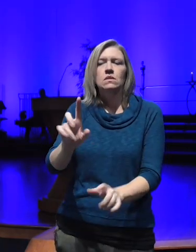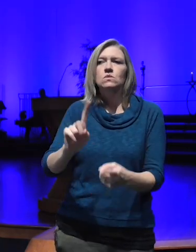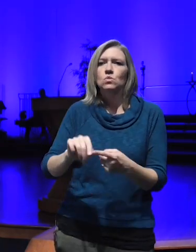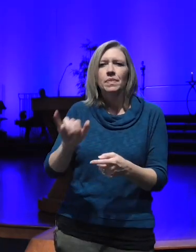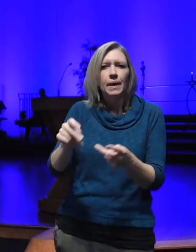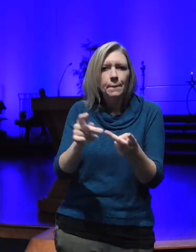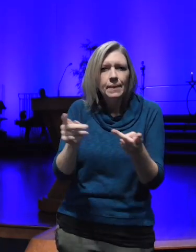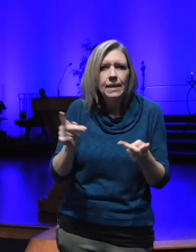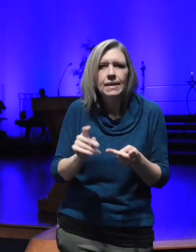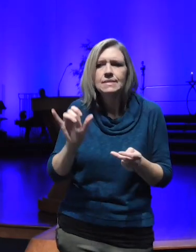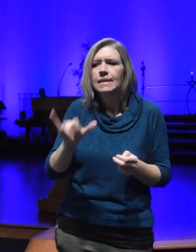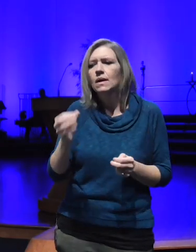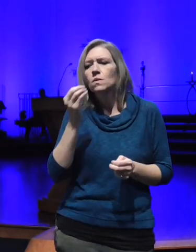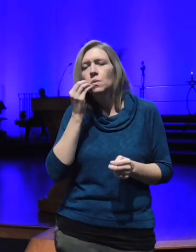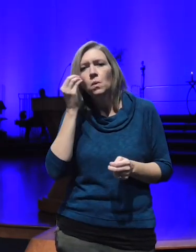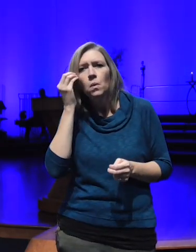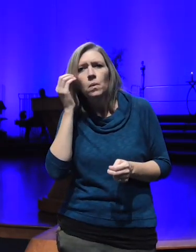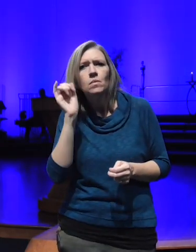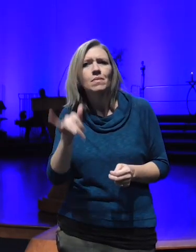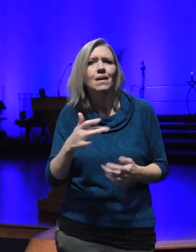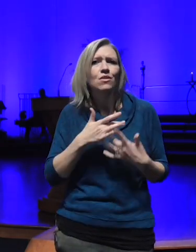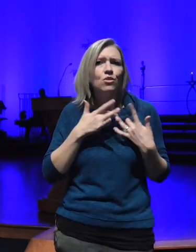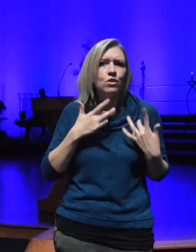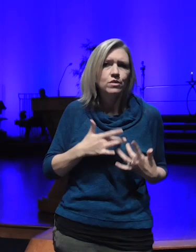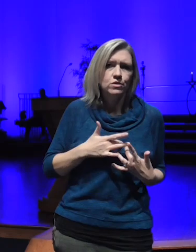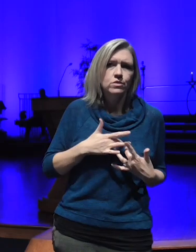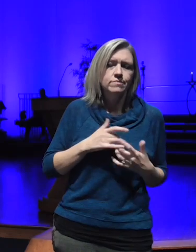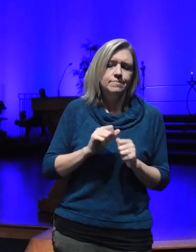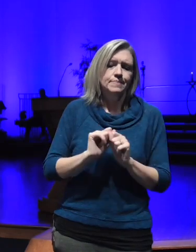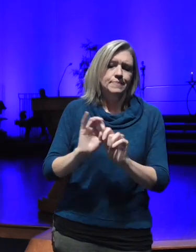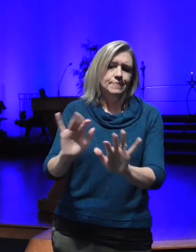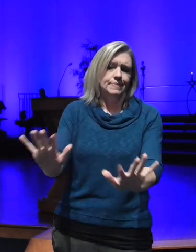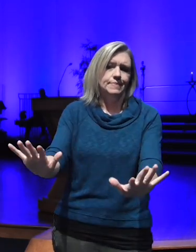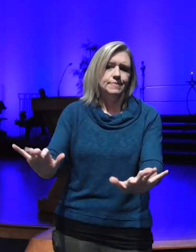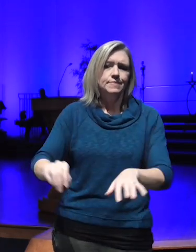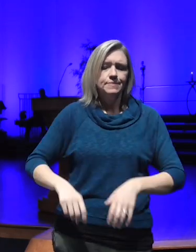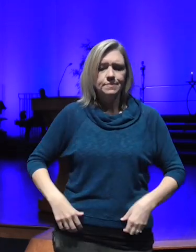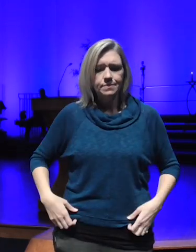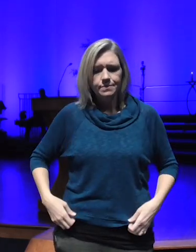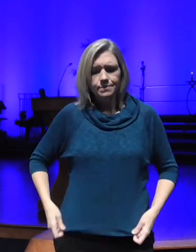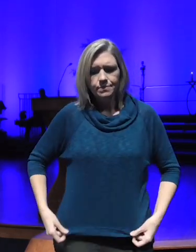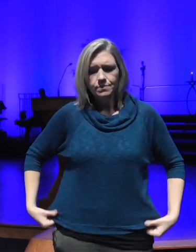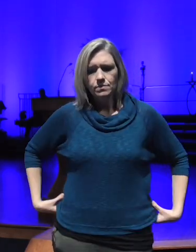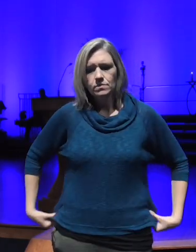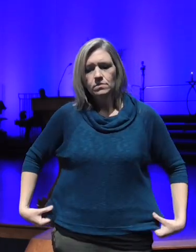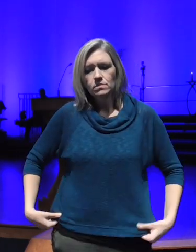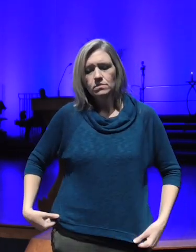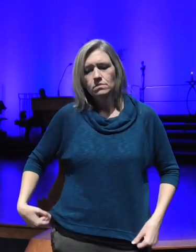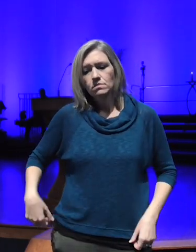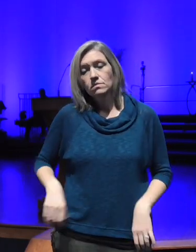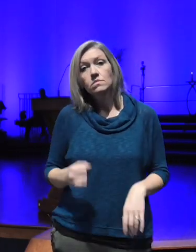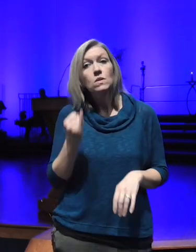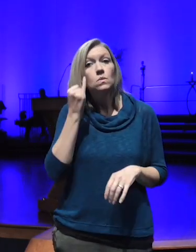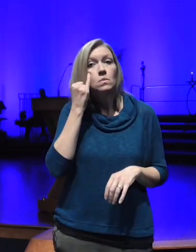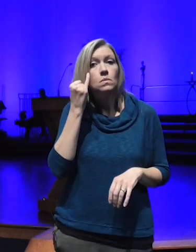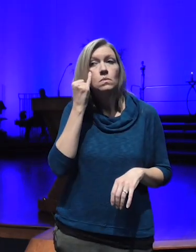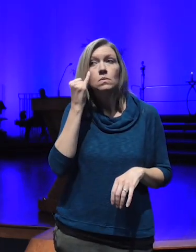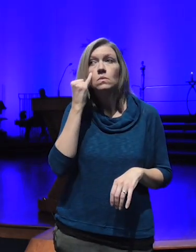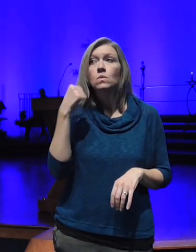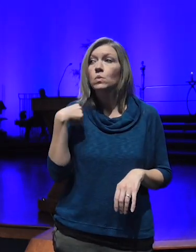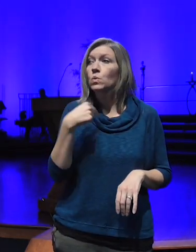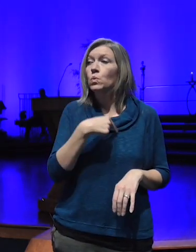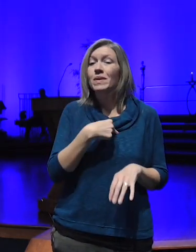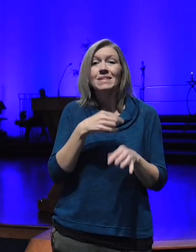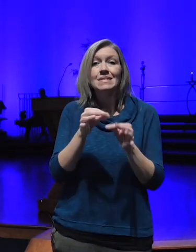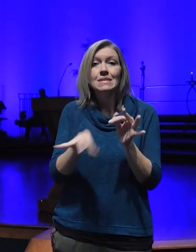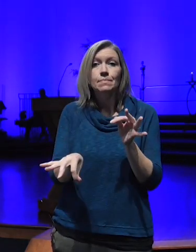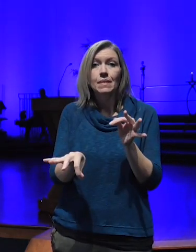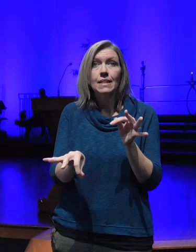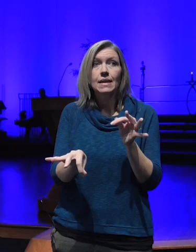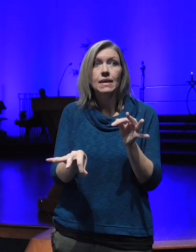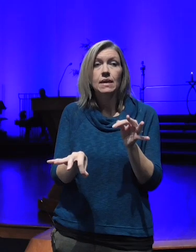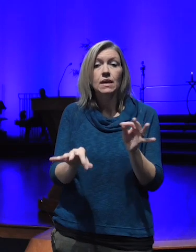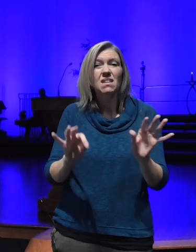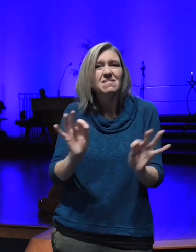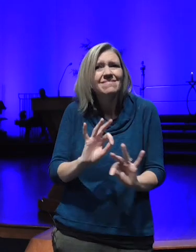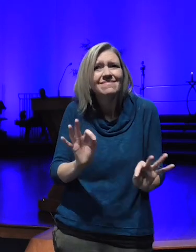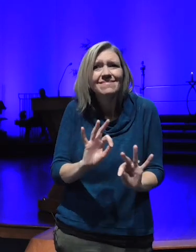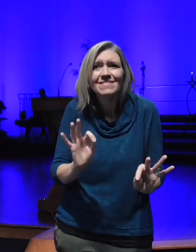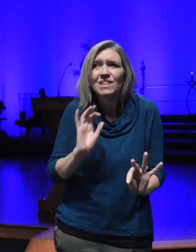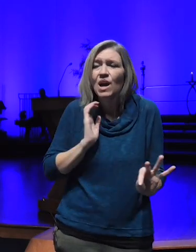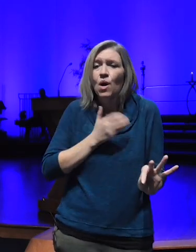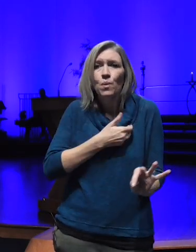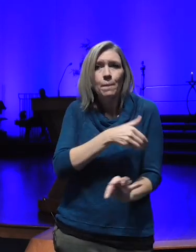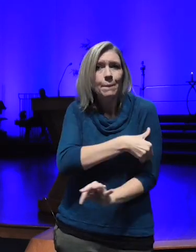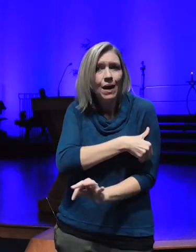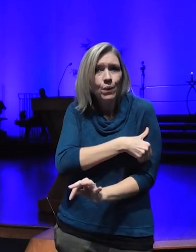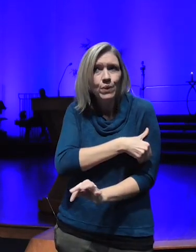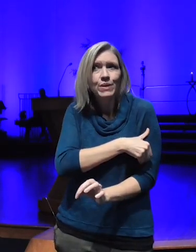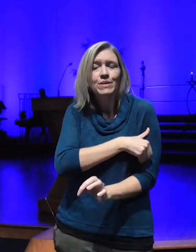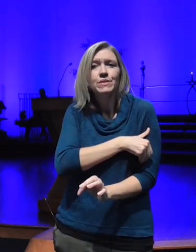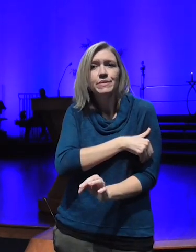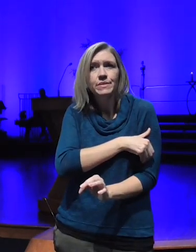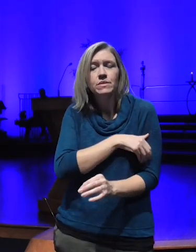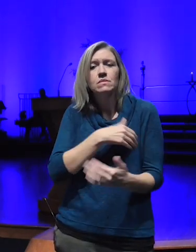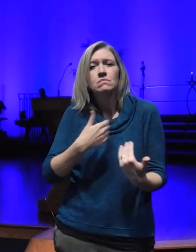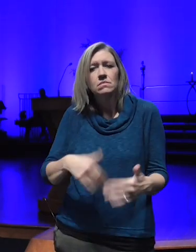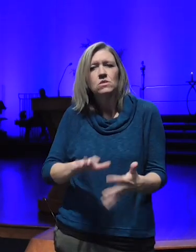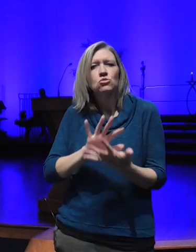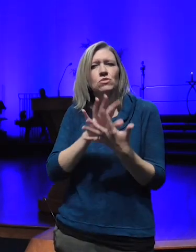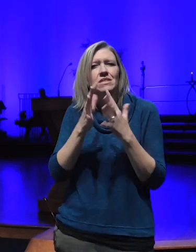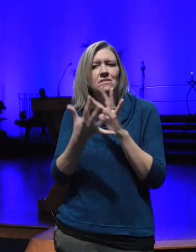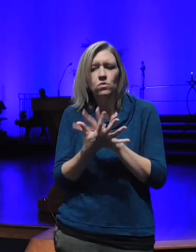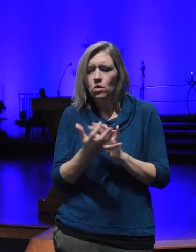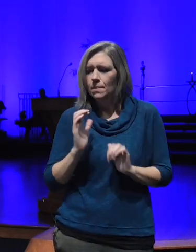heart oh what if we simply underestimate the power we have to transform form our world each one of